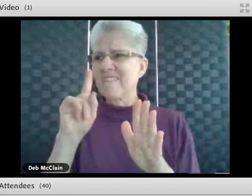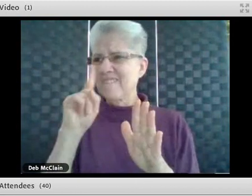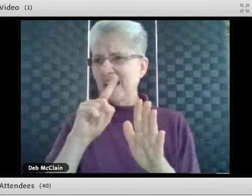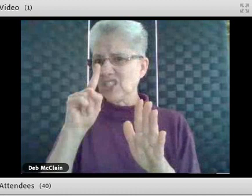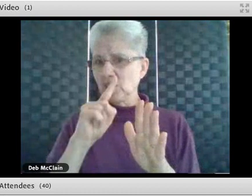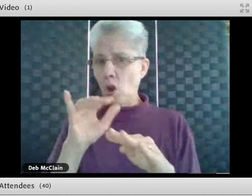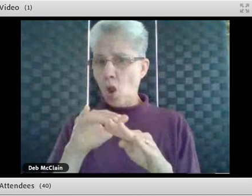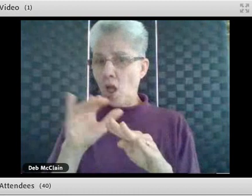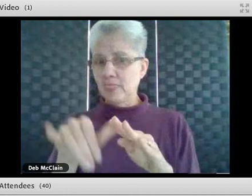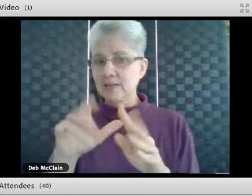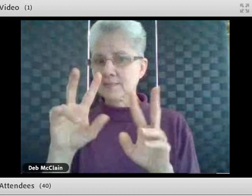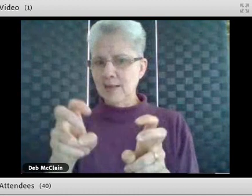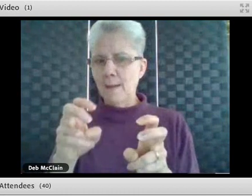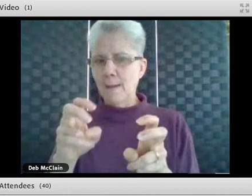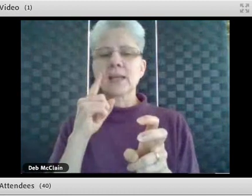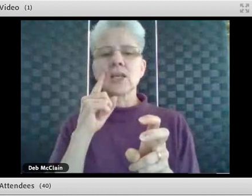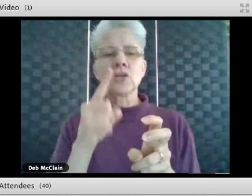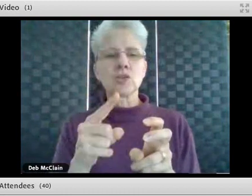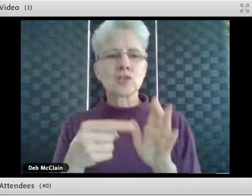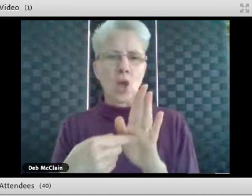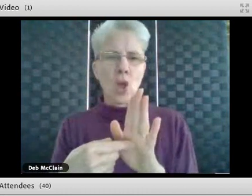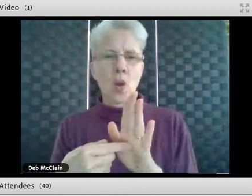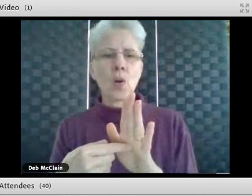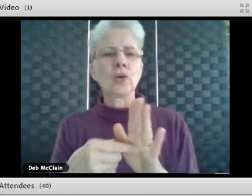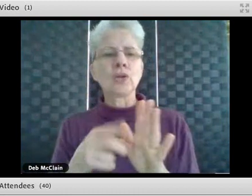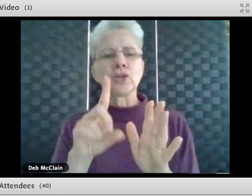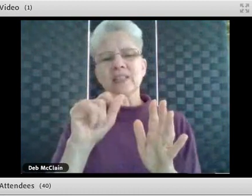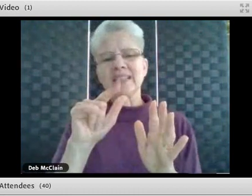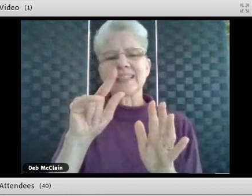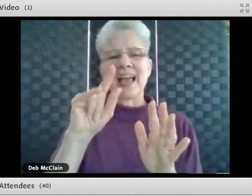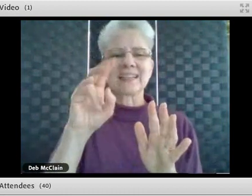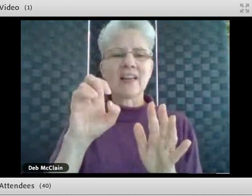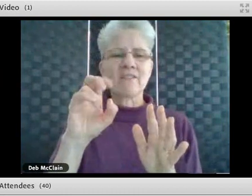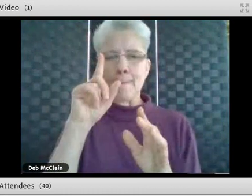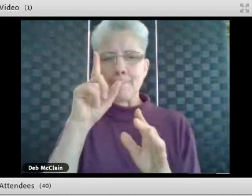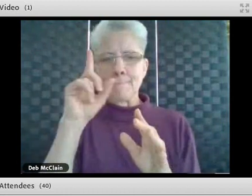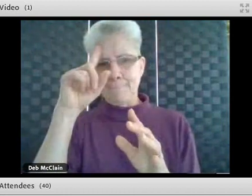So, like detective and mystery stories in which it tells me this is fiction,